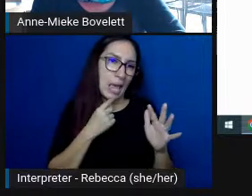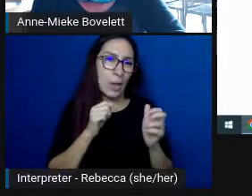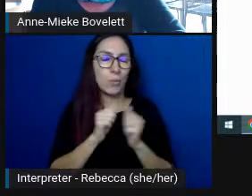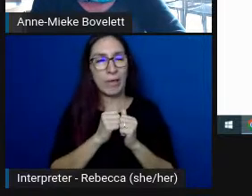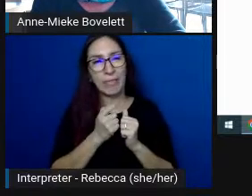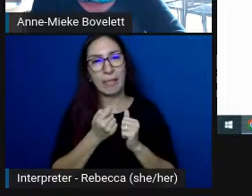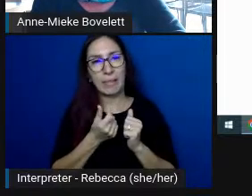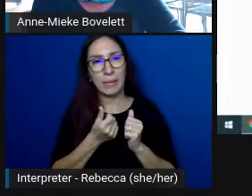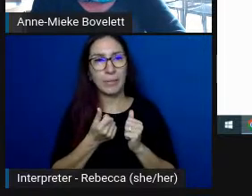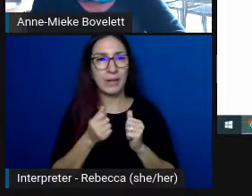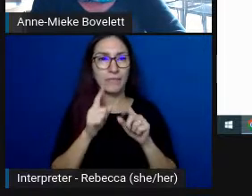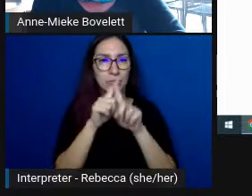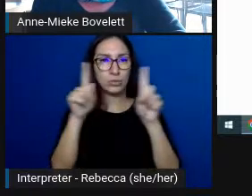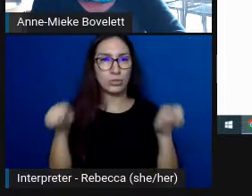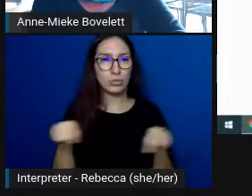So this box is accessible.